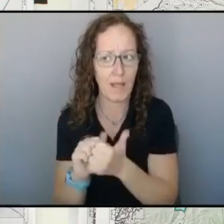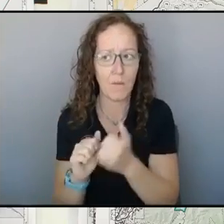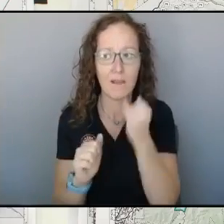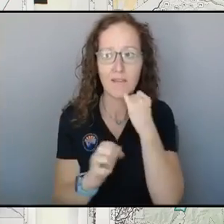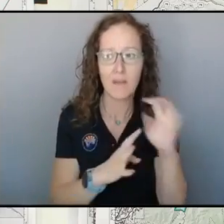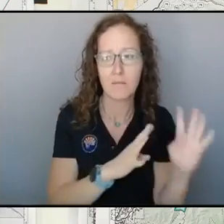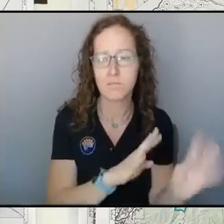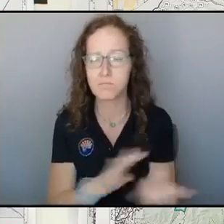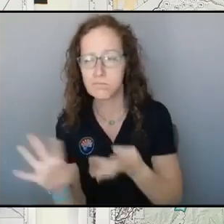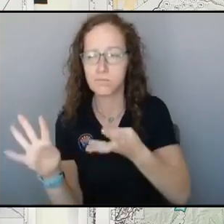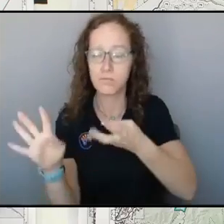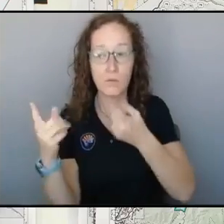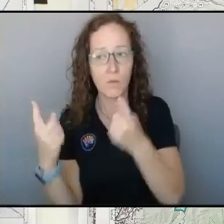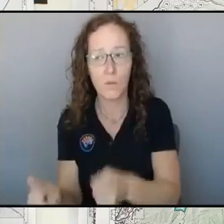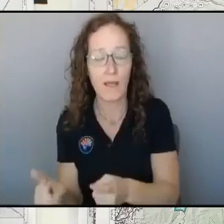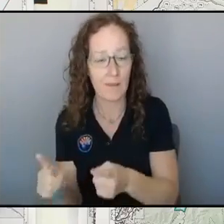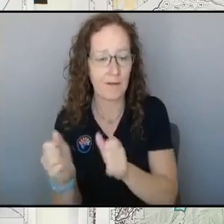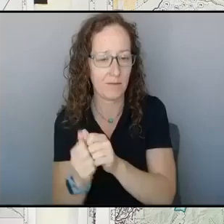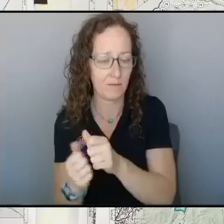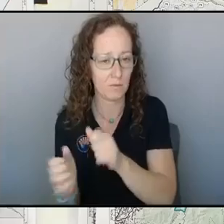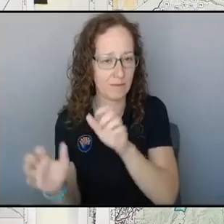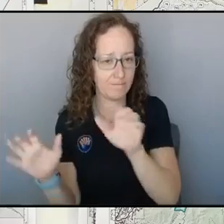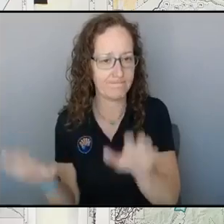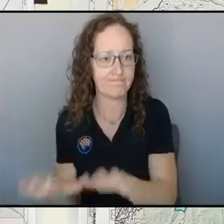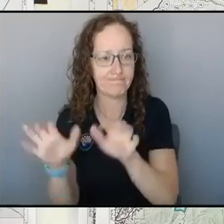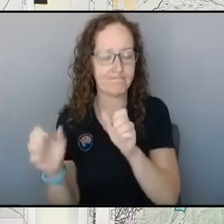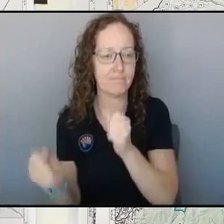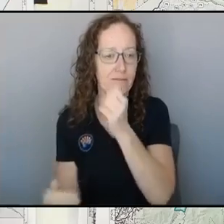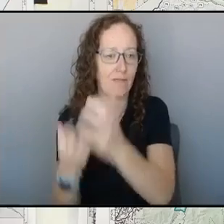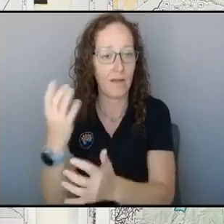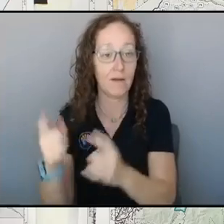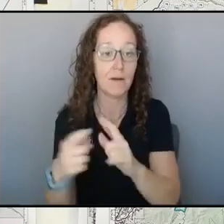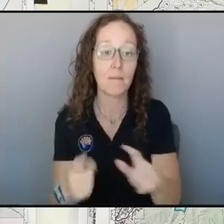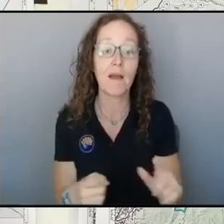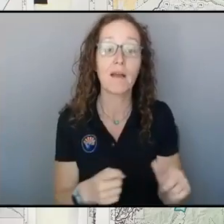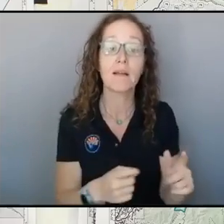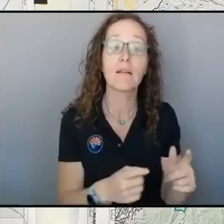thankfully it was pretty blustery as it came in here but